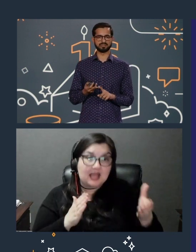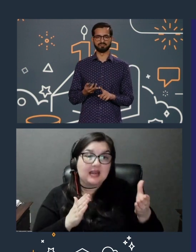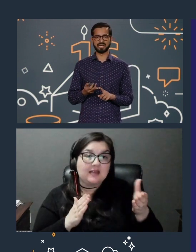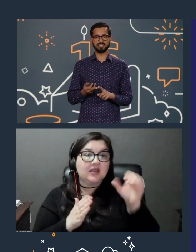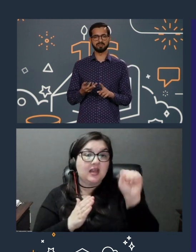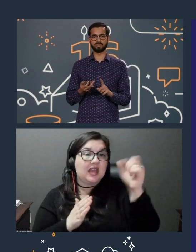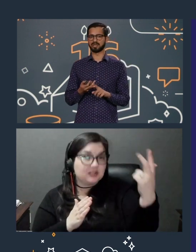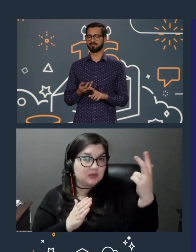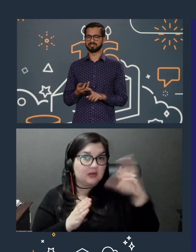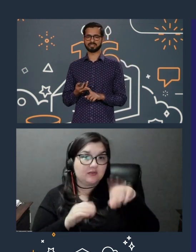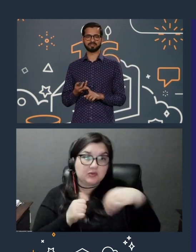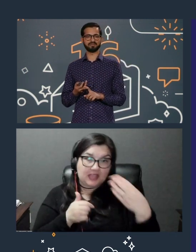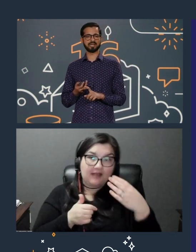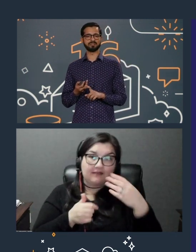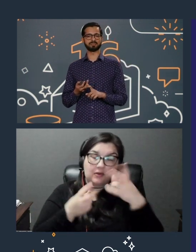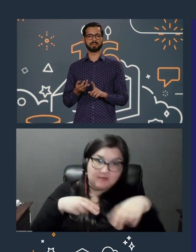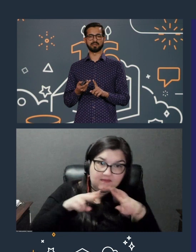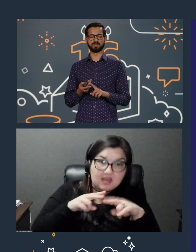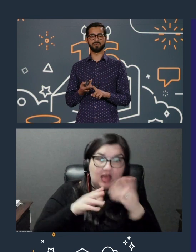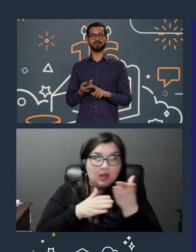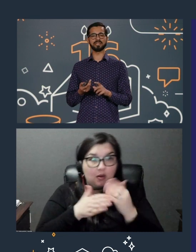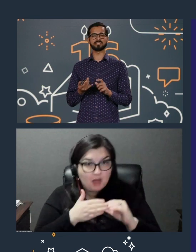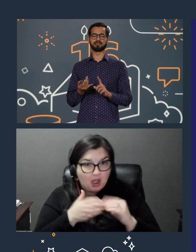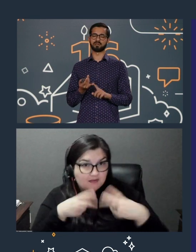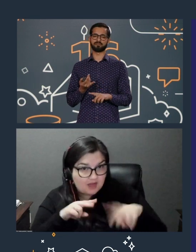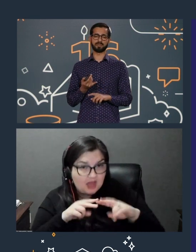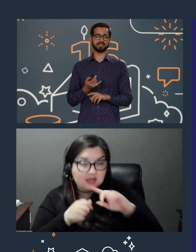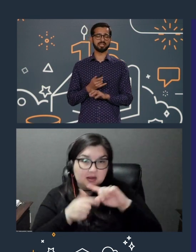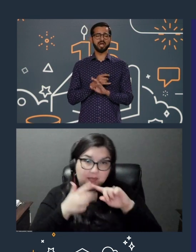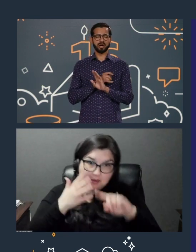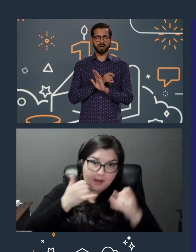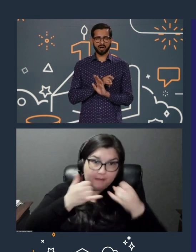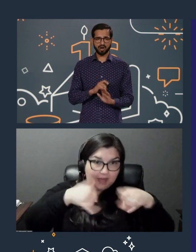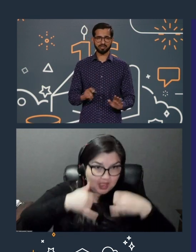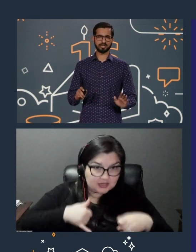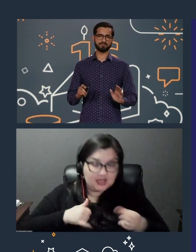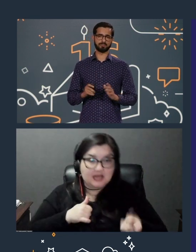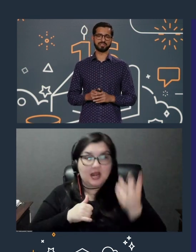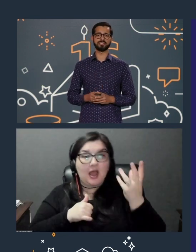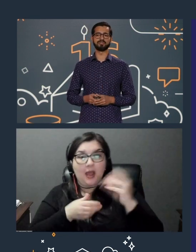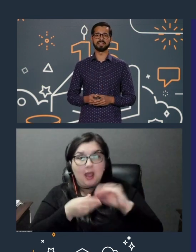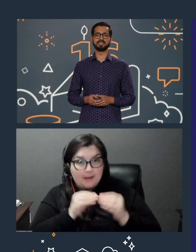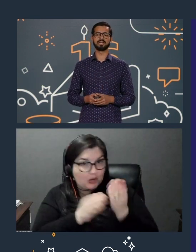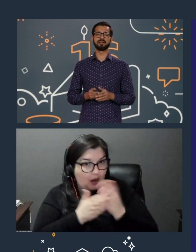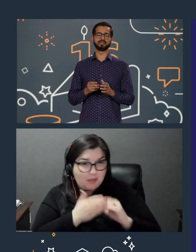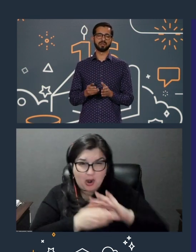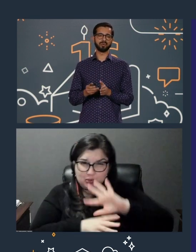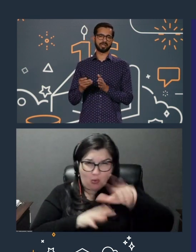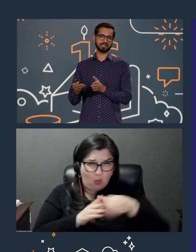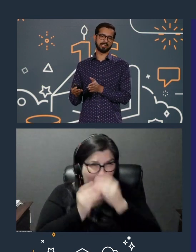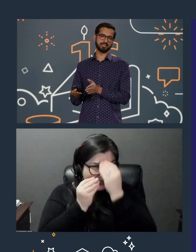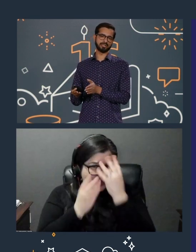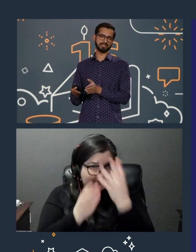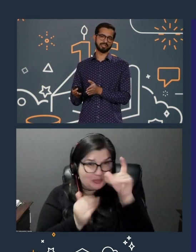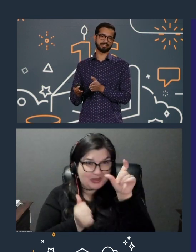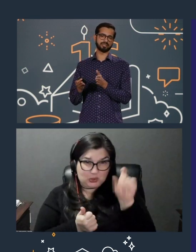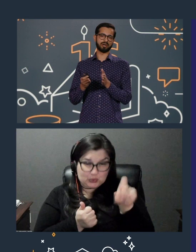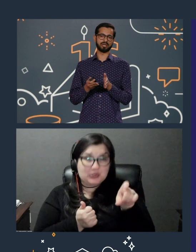checksum value, part level checksum values, part boundaries, number of parts, all the information you need to go run integrated checks on